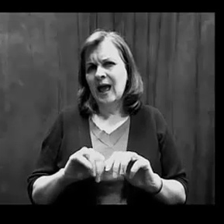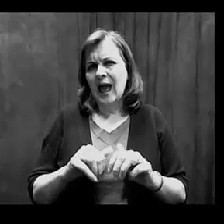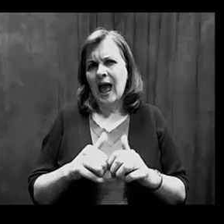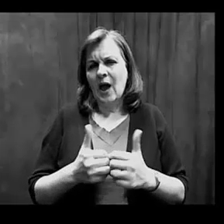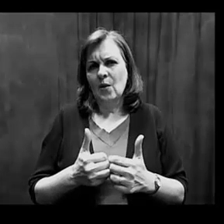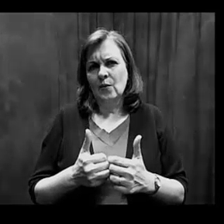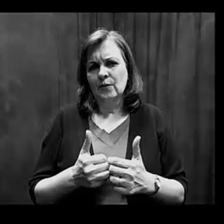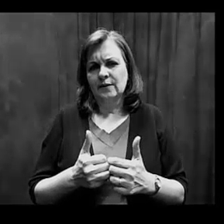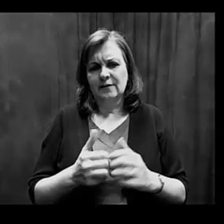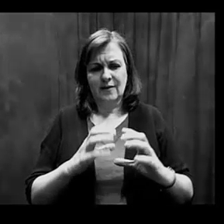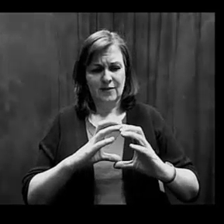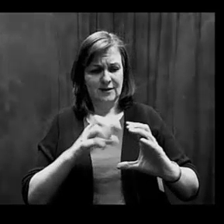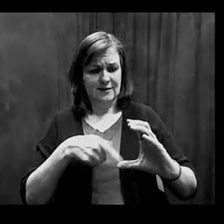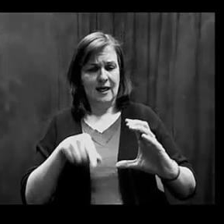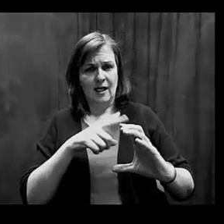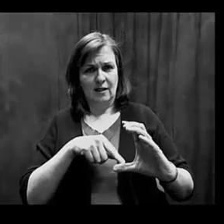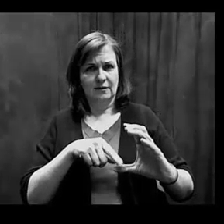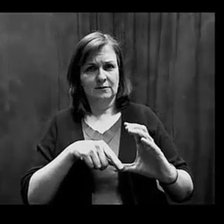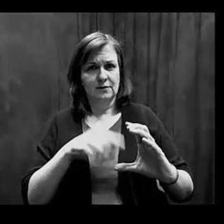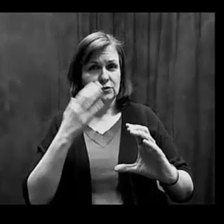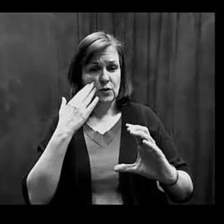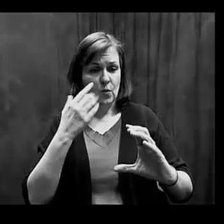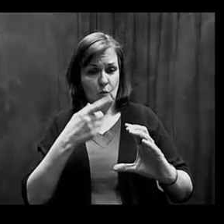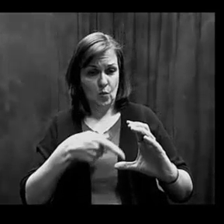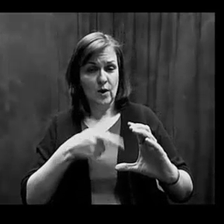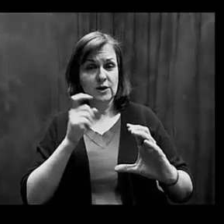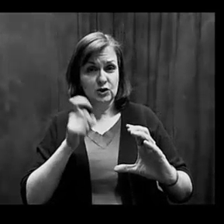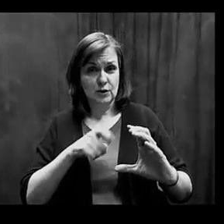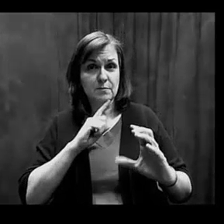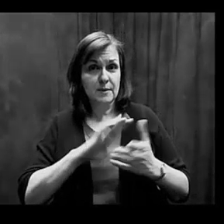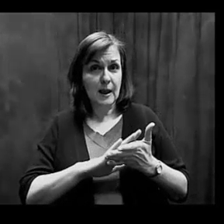how does a cell know what it is